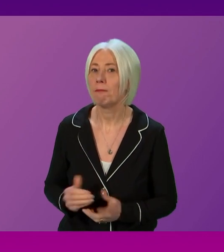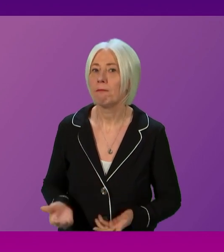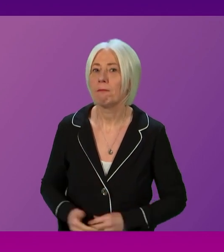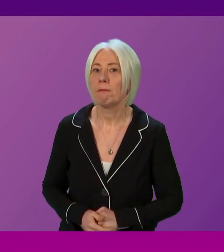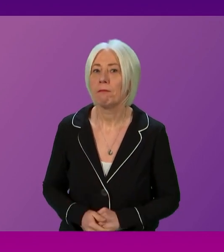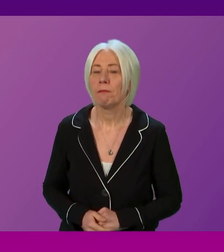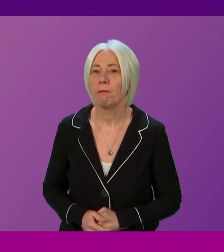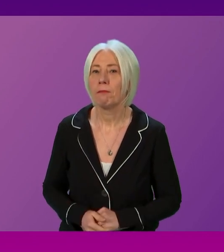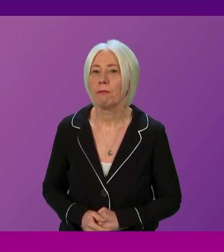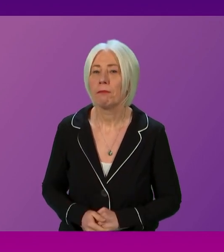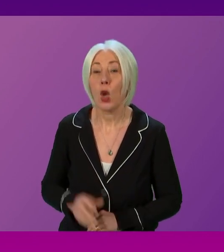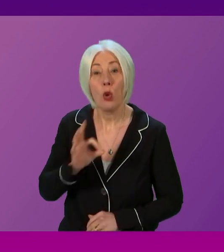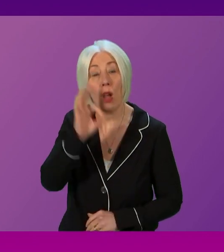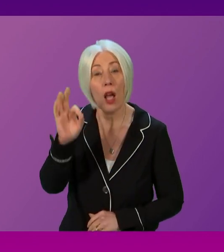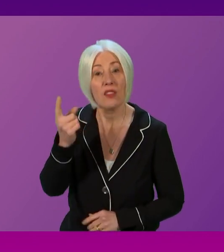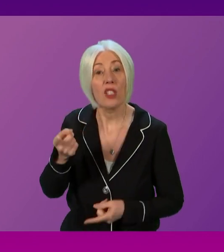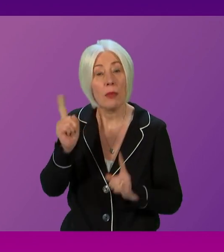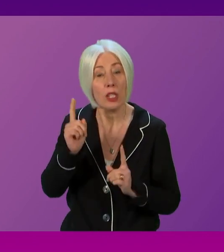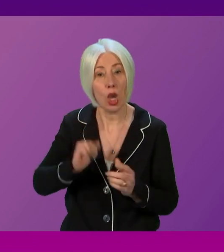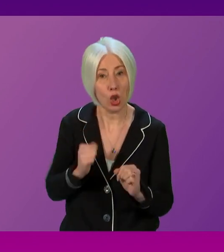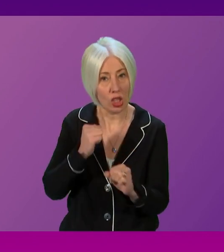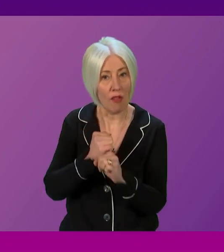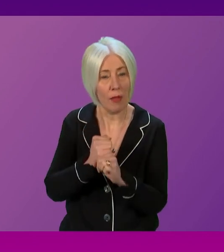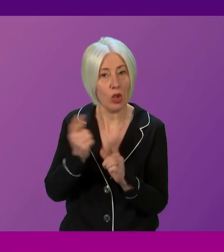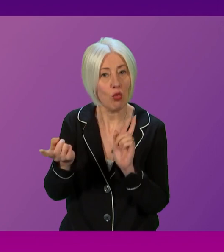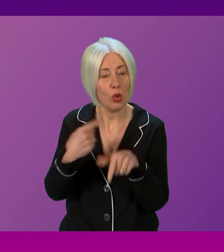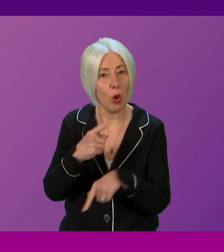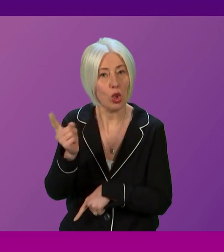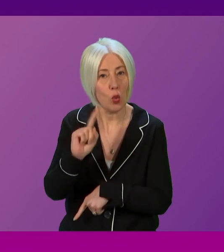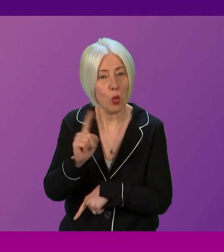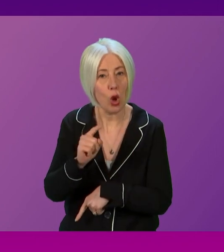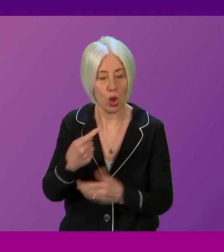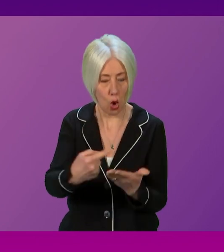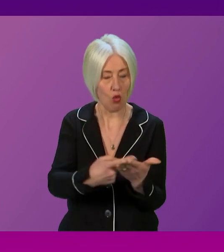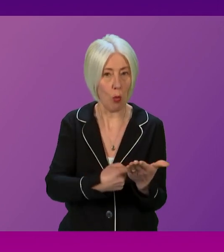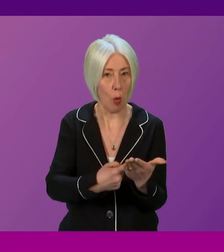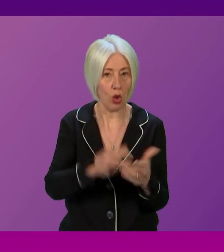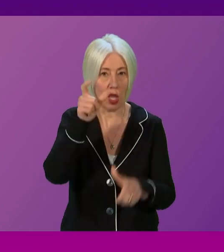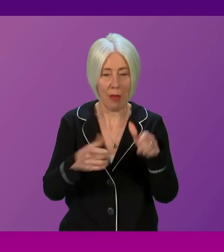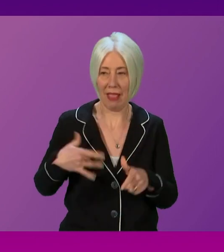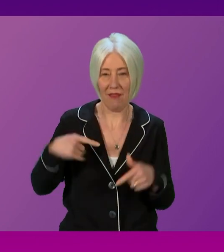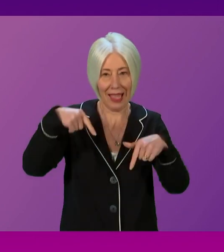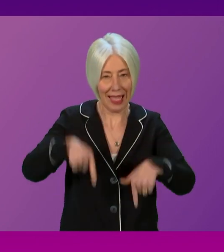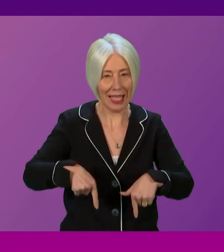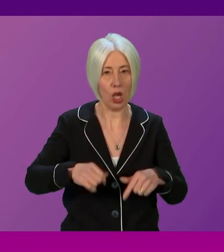To ask the First Minister what the Scottish Government’s response is to reports that dozens of people living in Scotland with no recourse to public